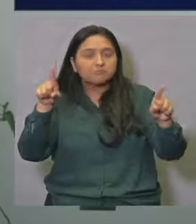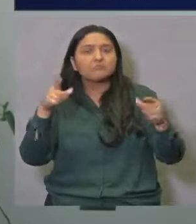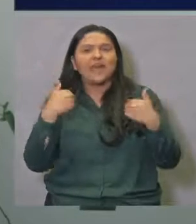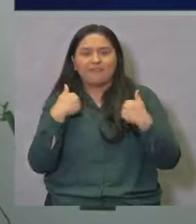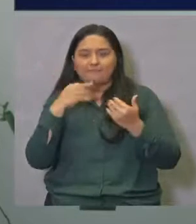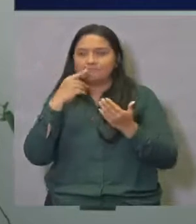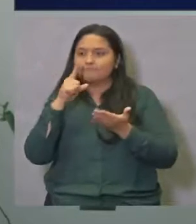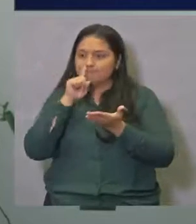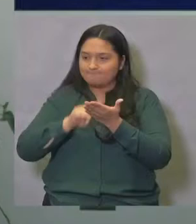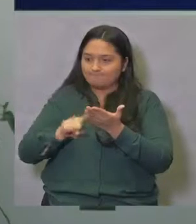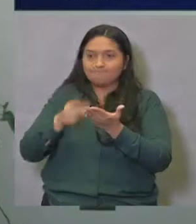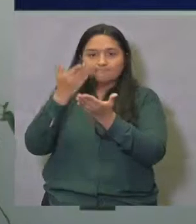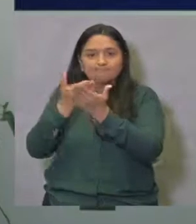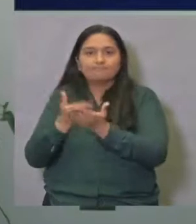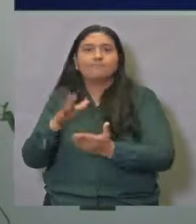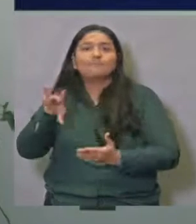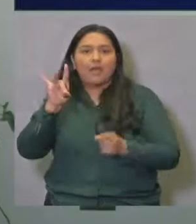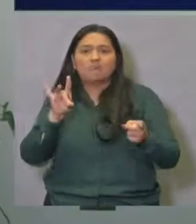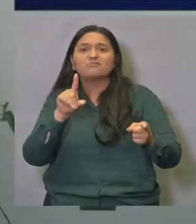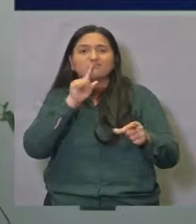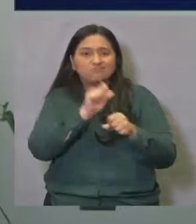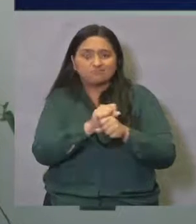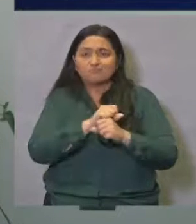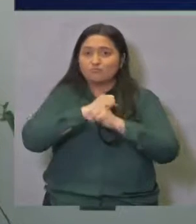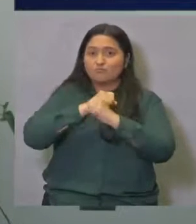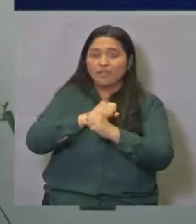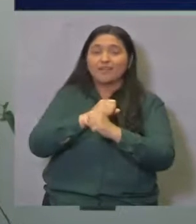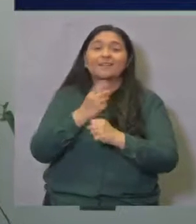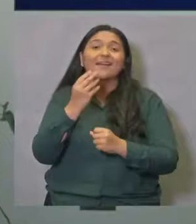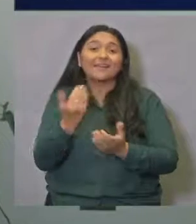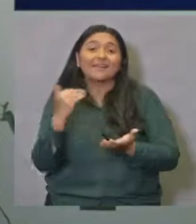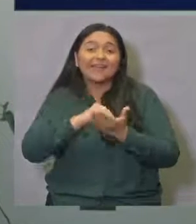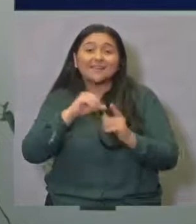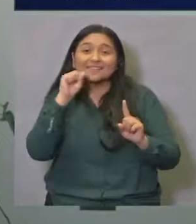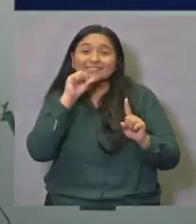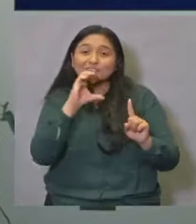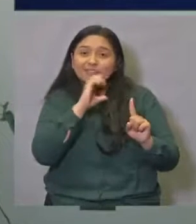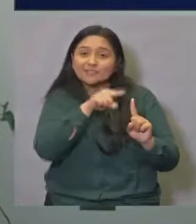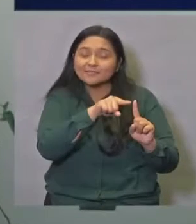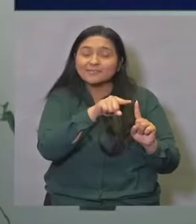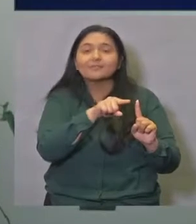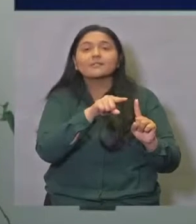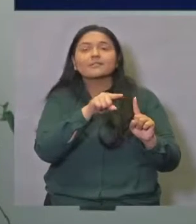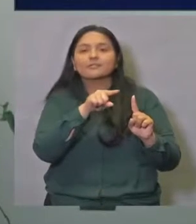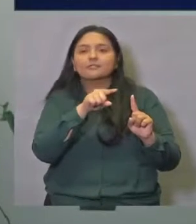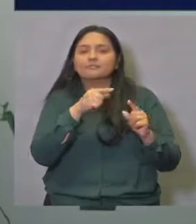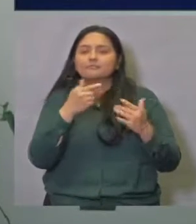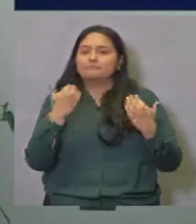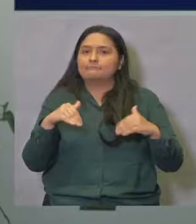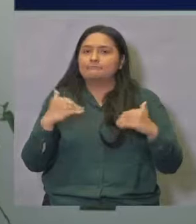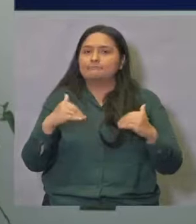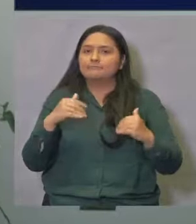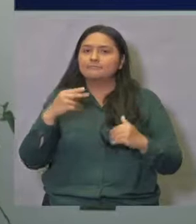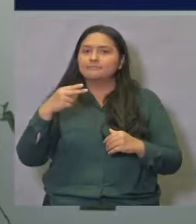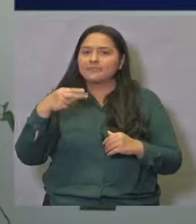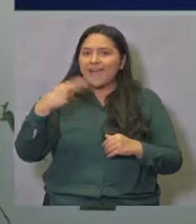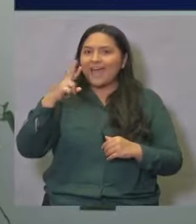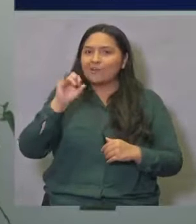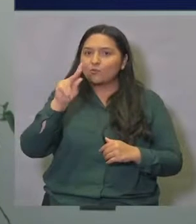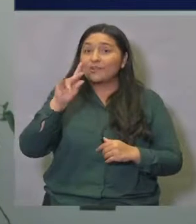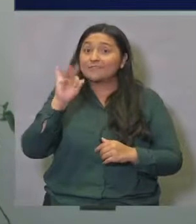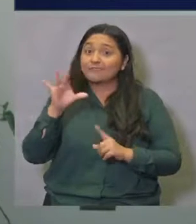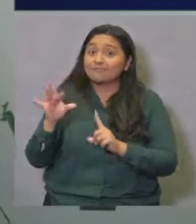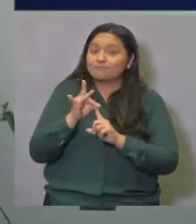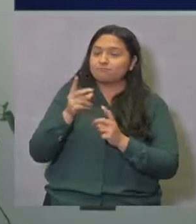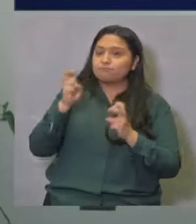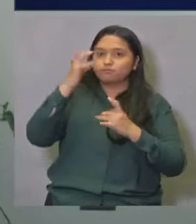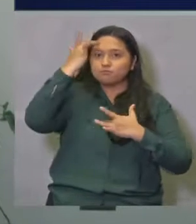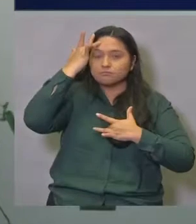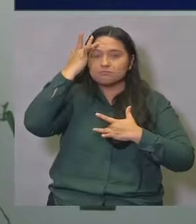SEE THE SURGE WE SAW IN JUNE.